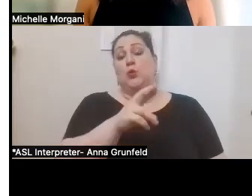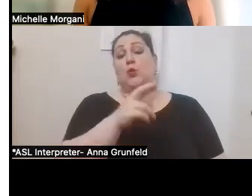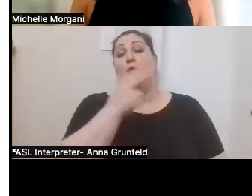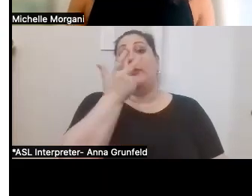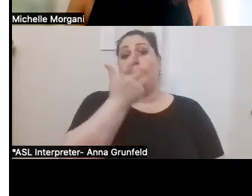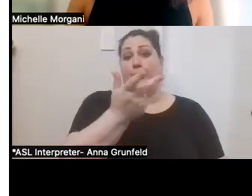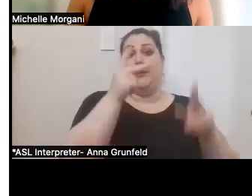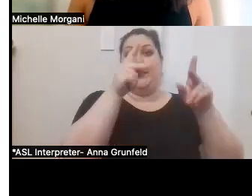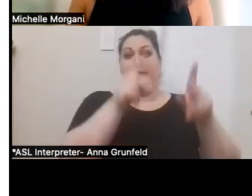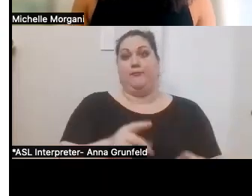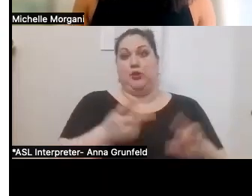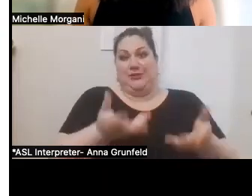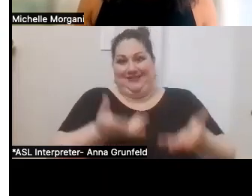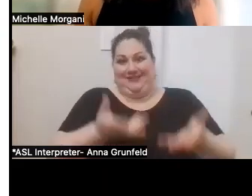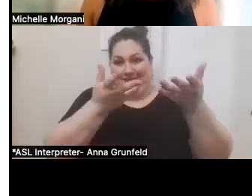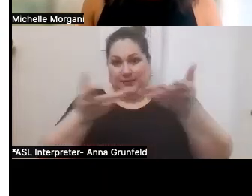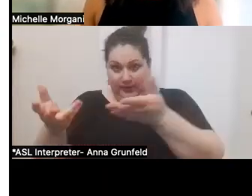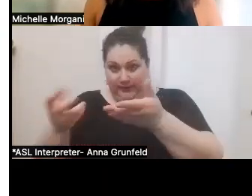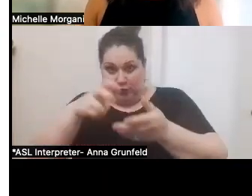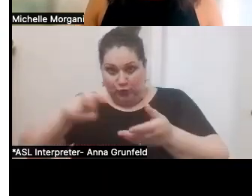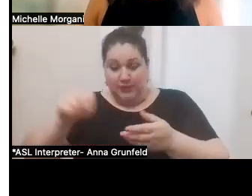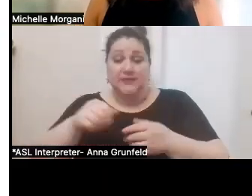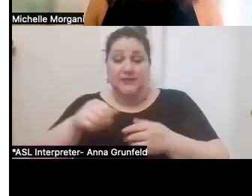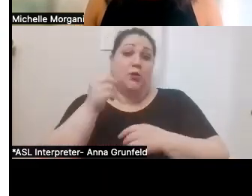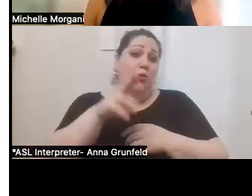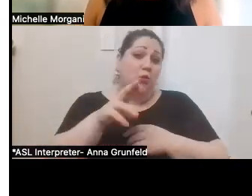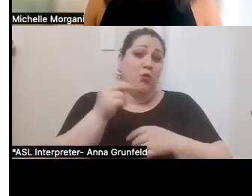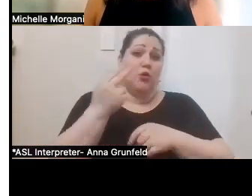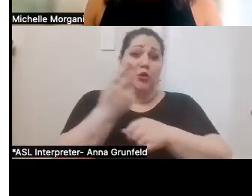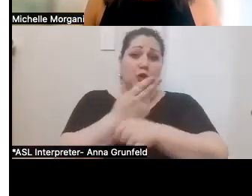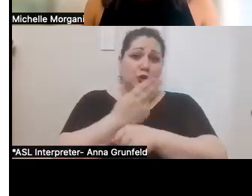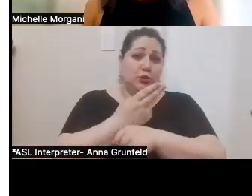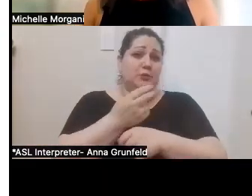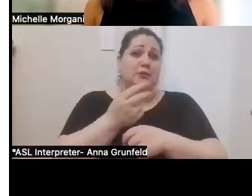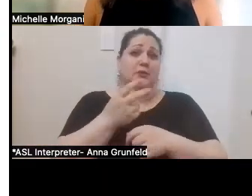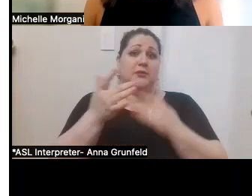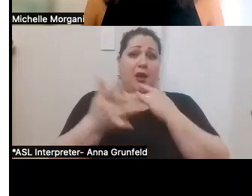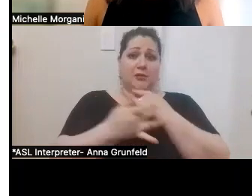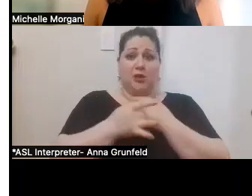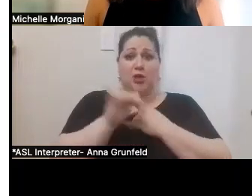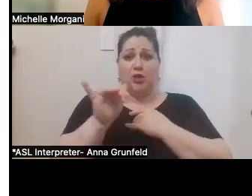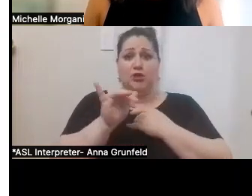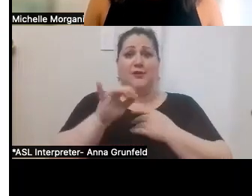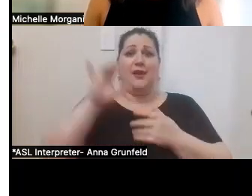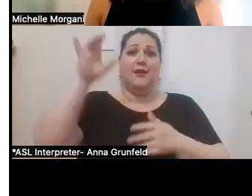And or utilizing the technology such as a ceiling lift or a hoyer lift, which also can allow the